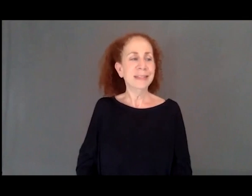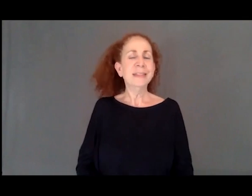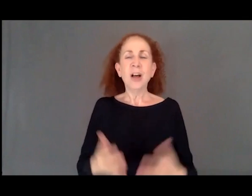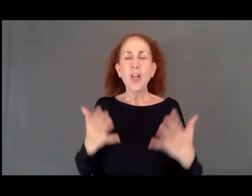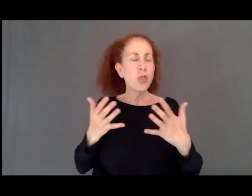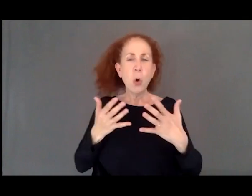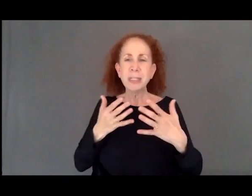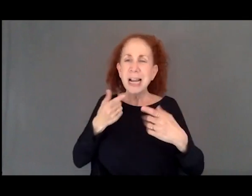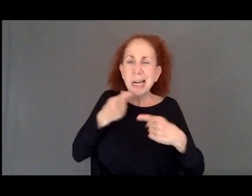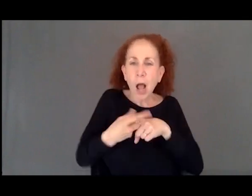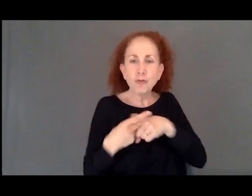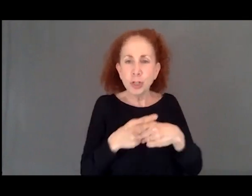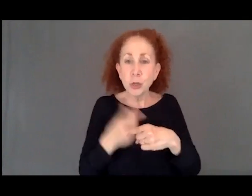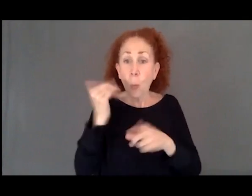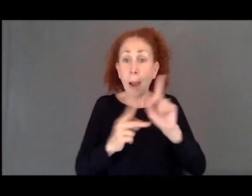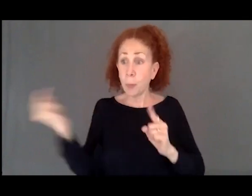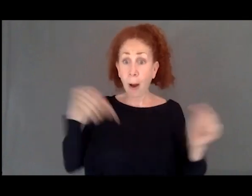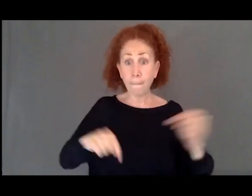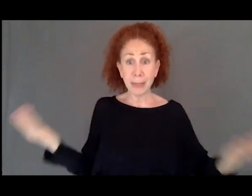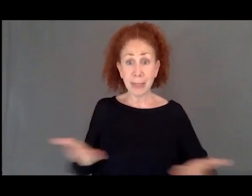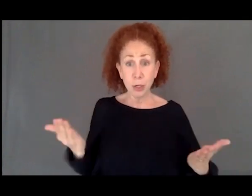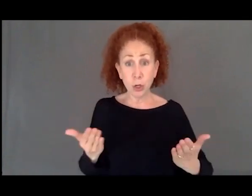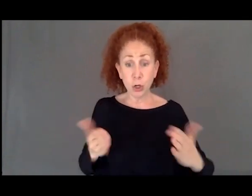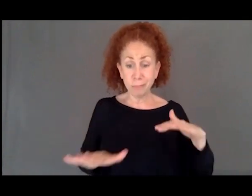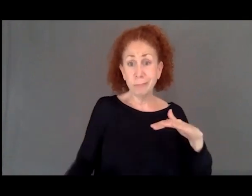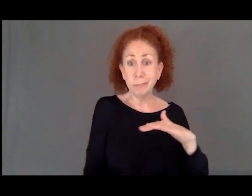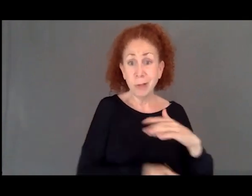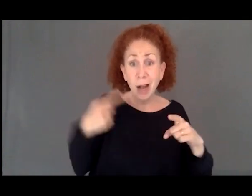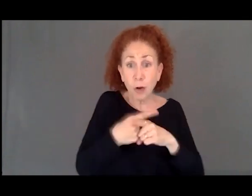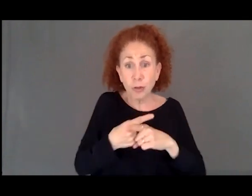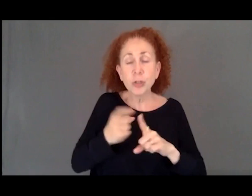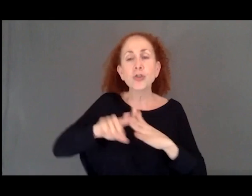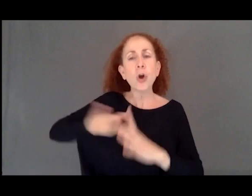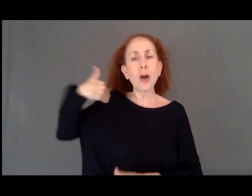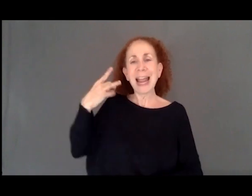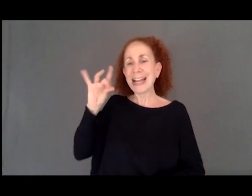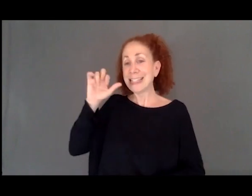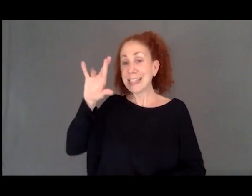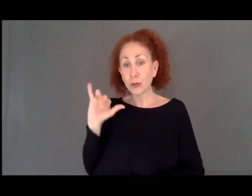have brought Asian immigrants and refugees to the United States beginning in the 18th century